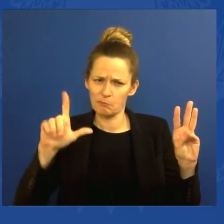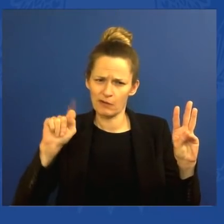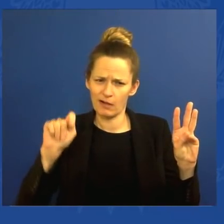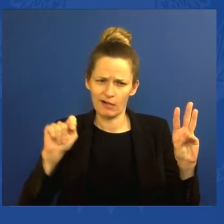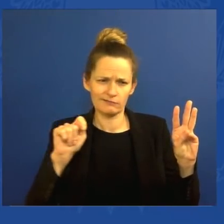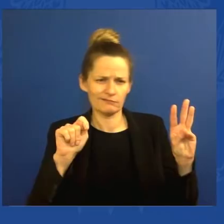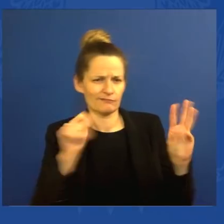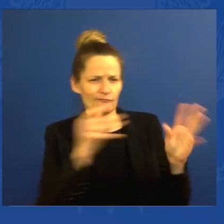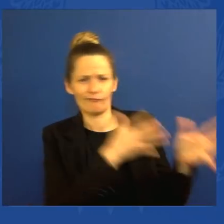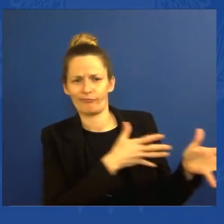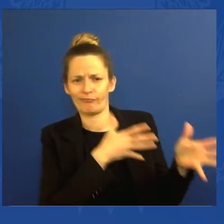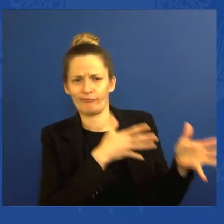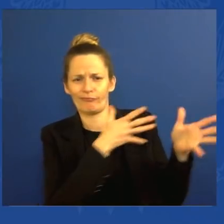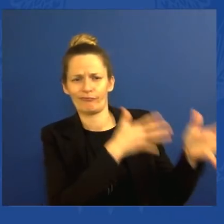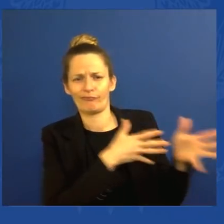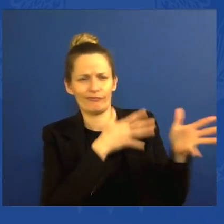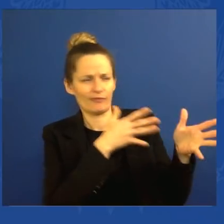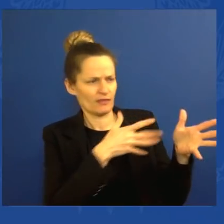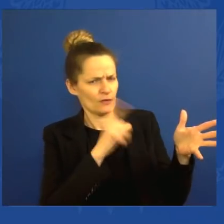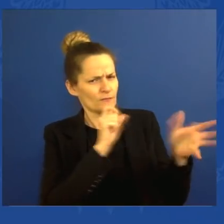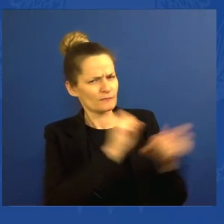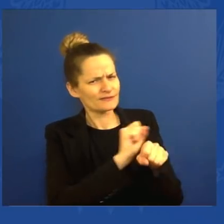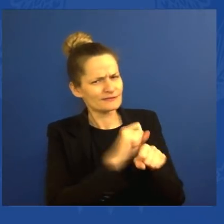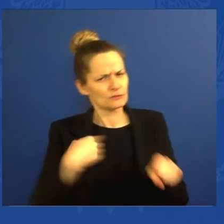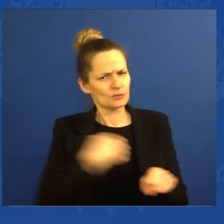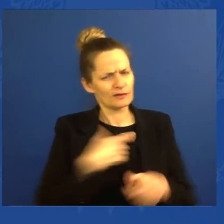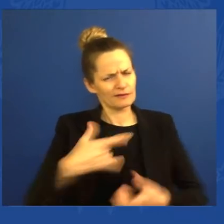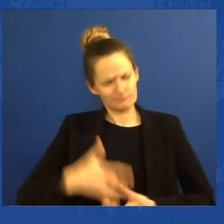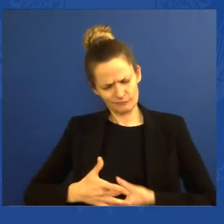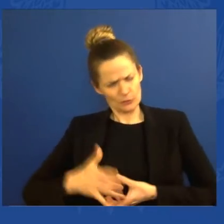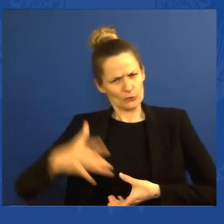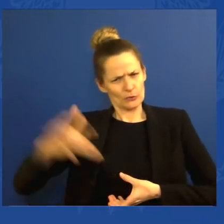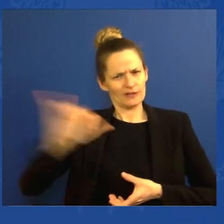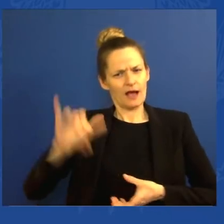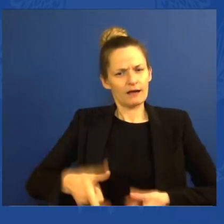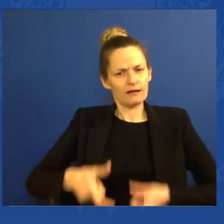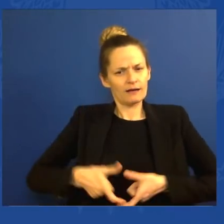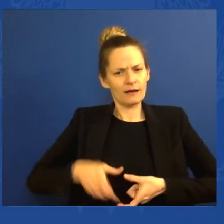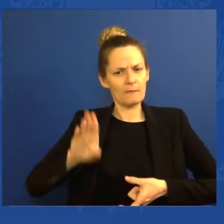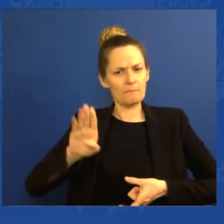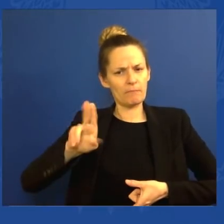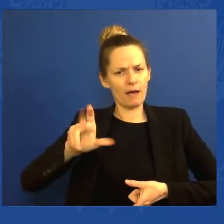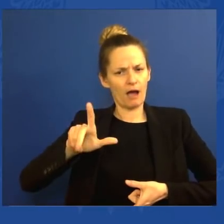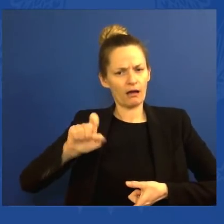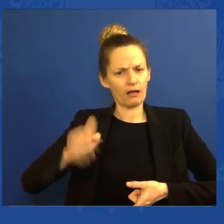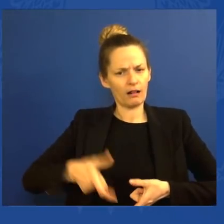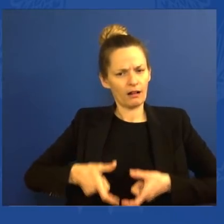This innovation bill -- ultimate bill that comes together is a key part of our futures.